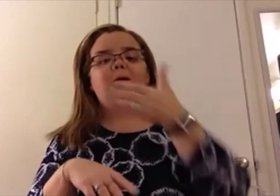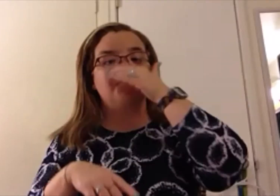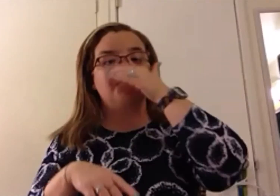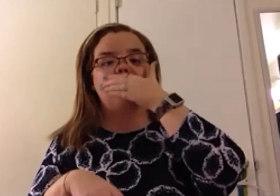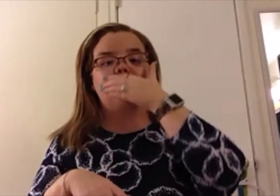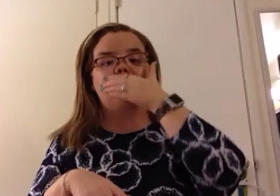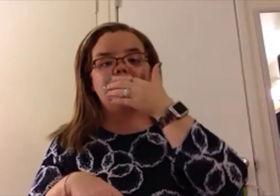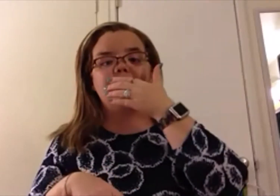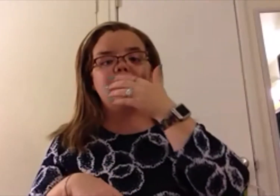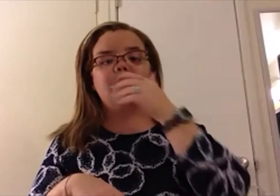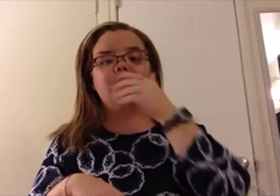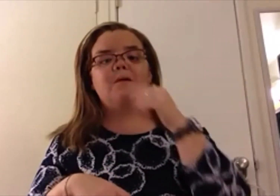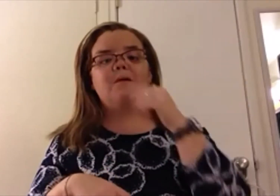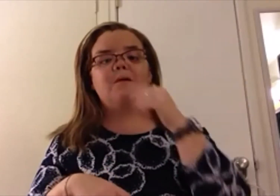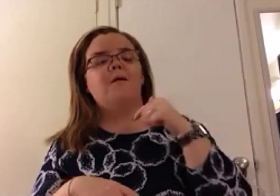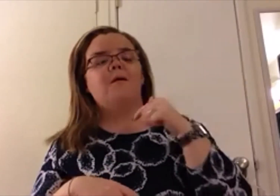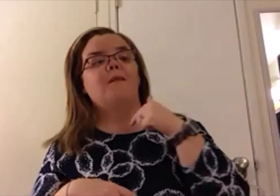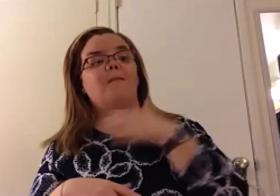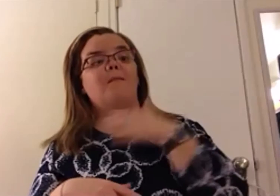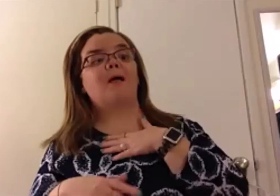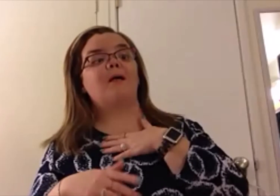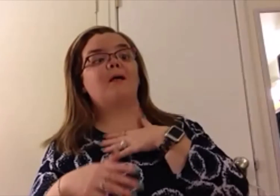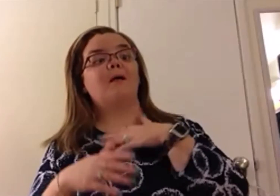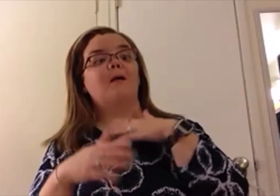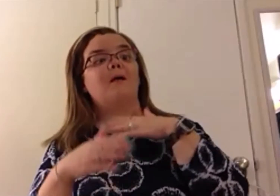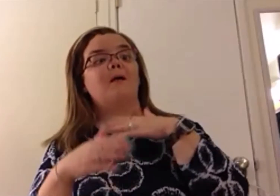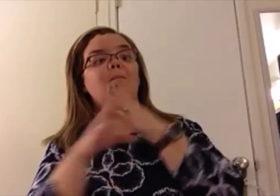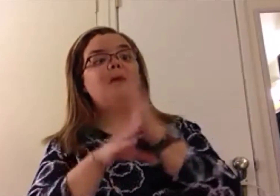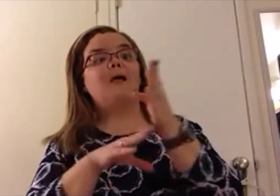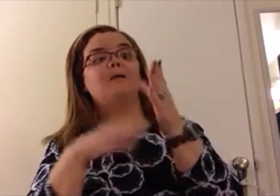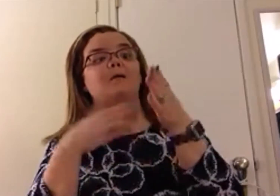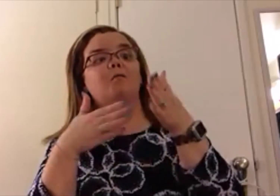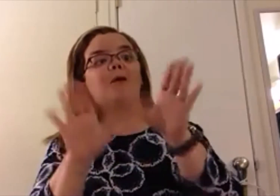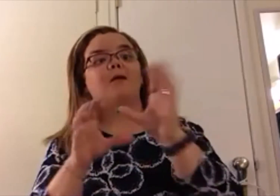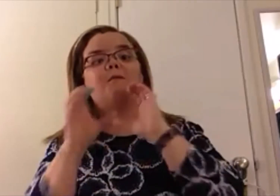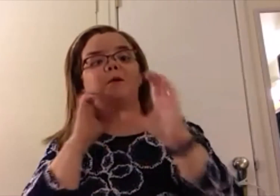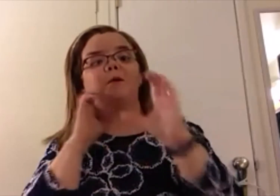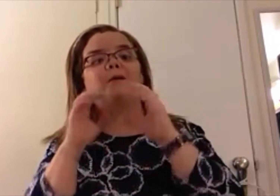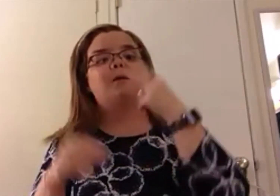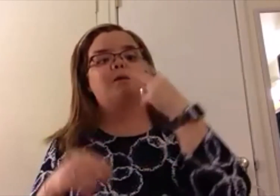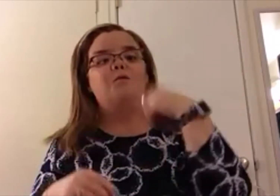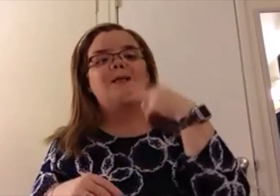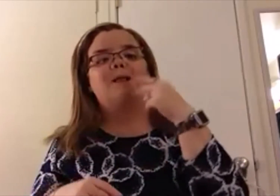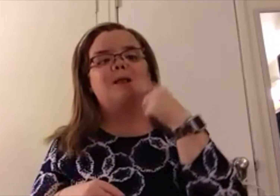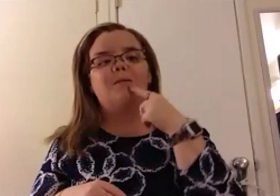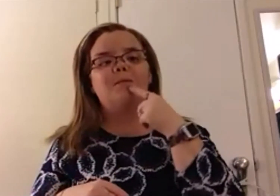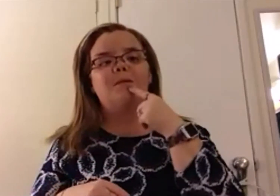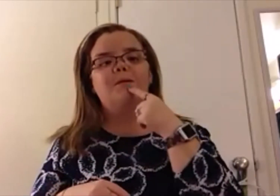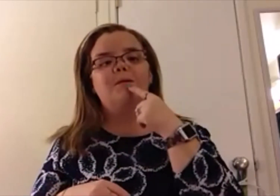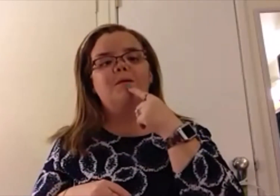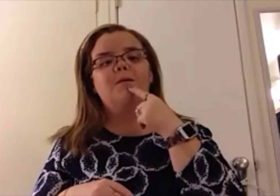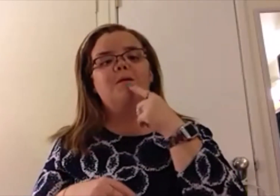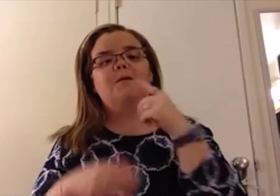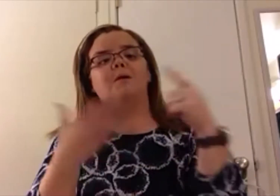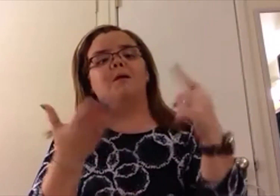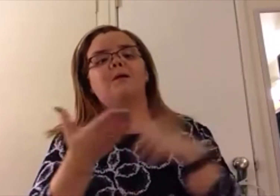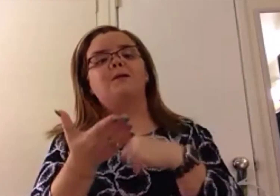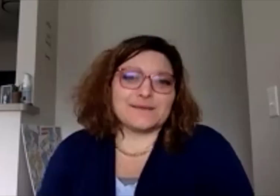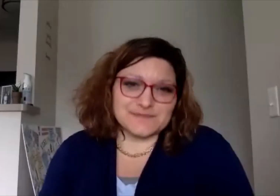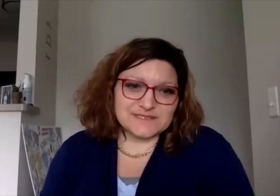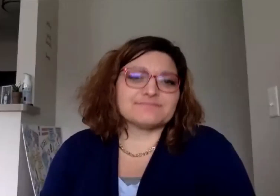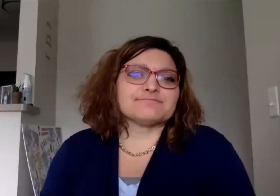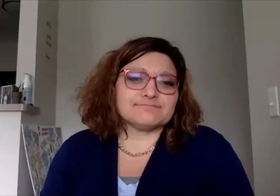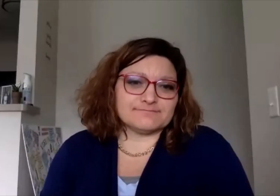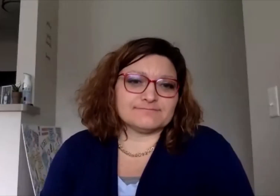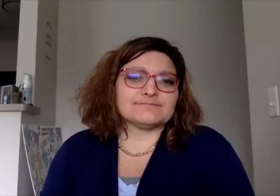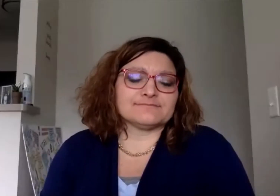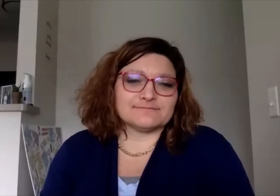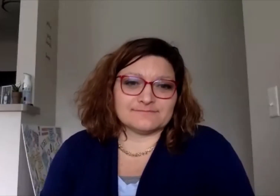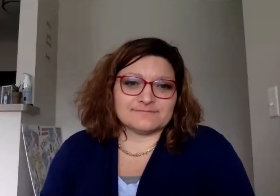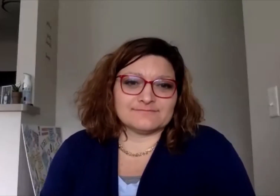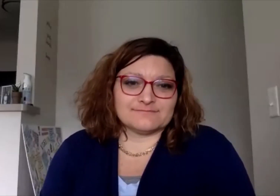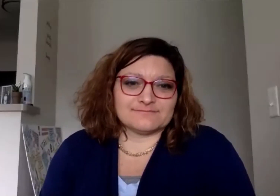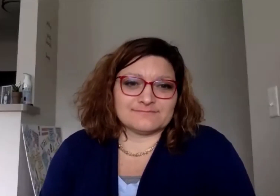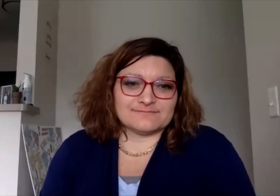their lips my main way of communicating is reading lips sometimes people will have to